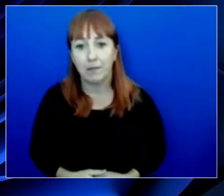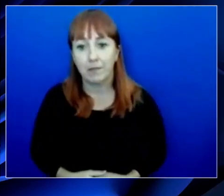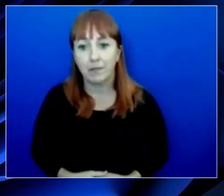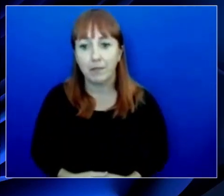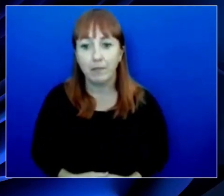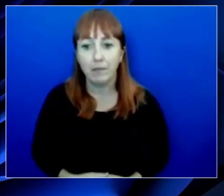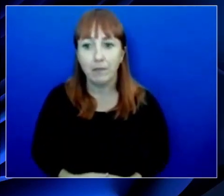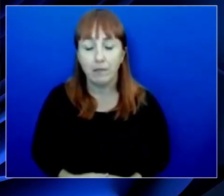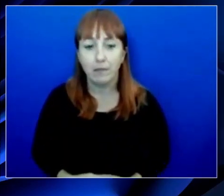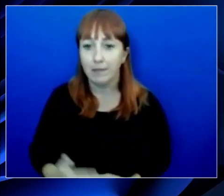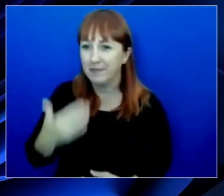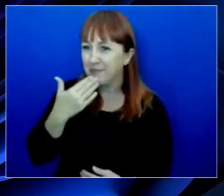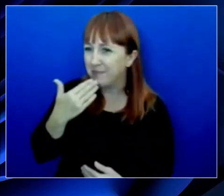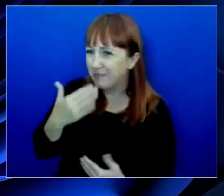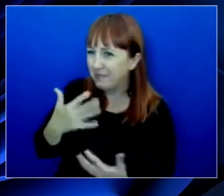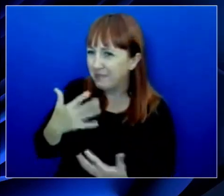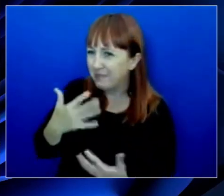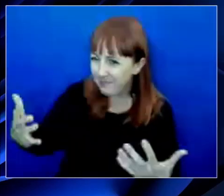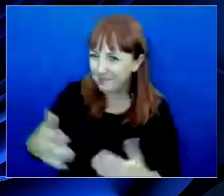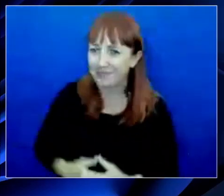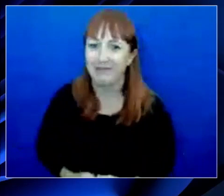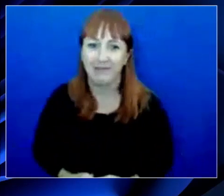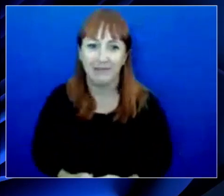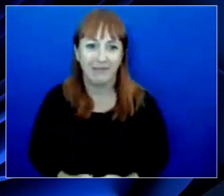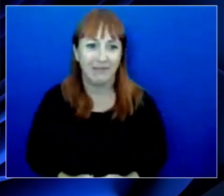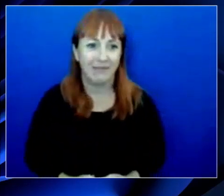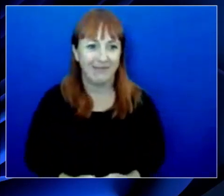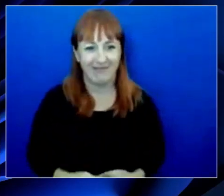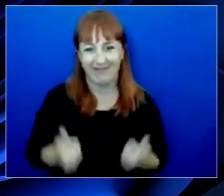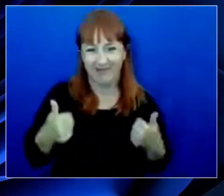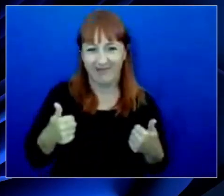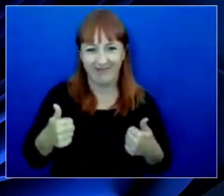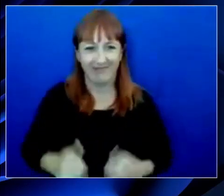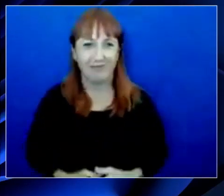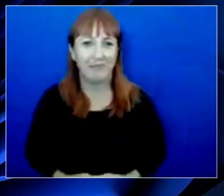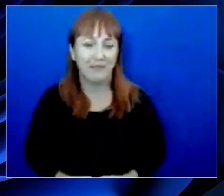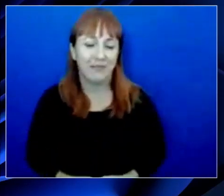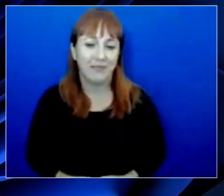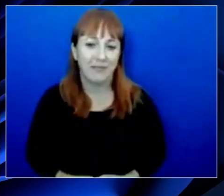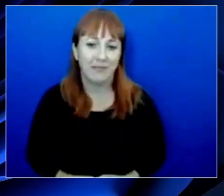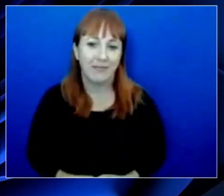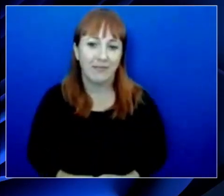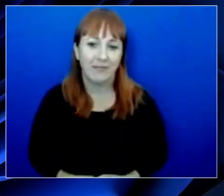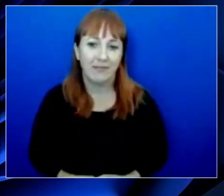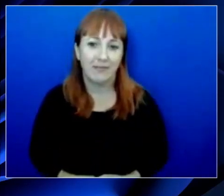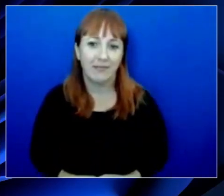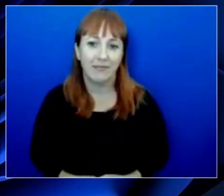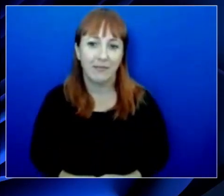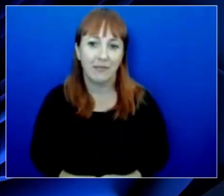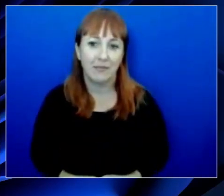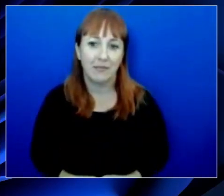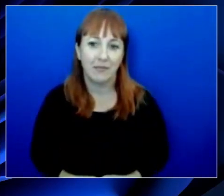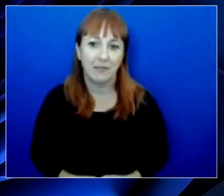Thank you very much. Awesome. Thanks, Ann. OK,